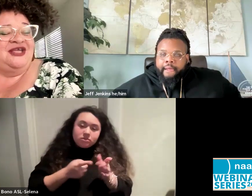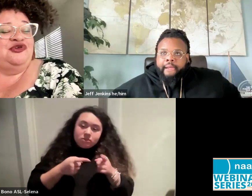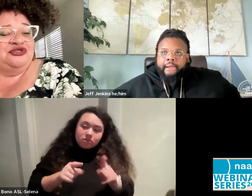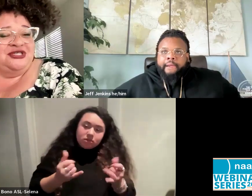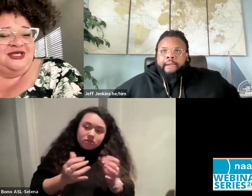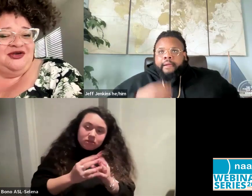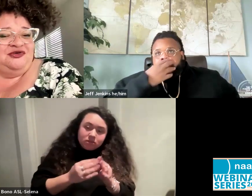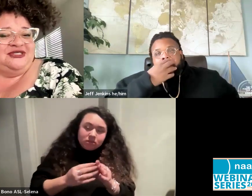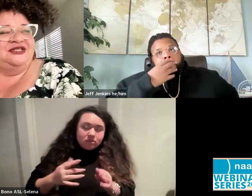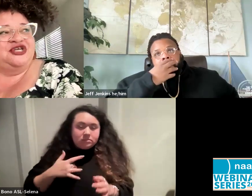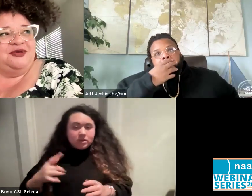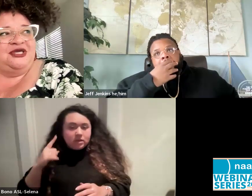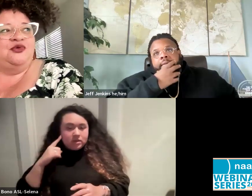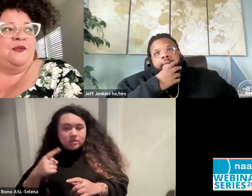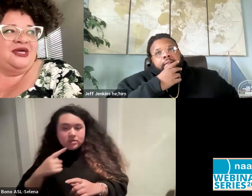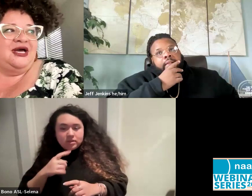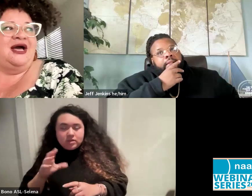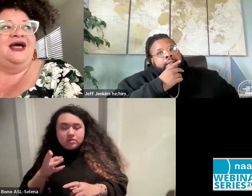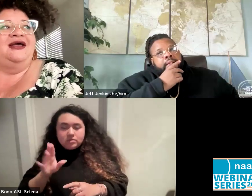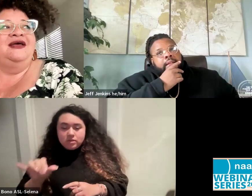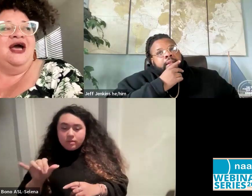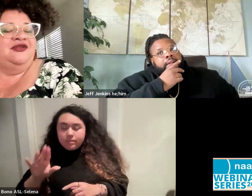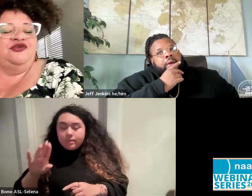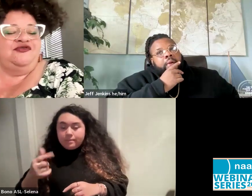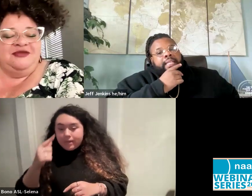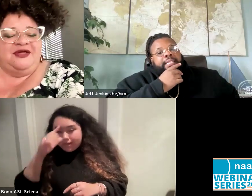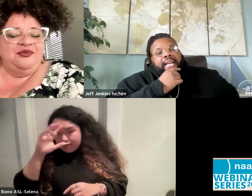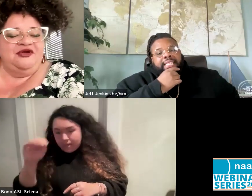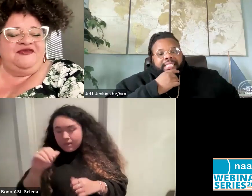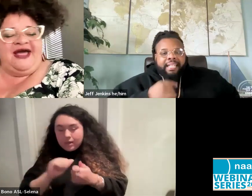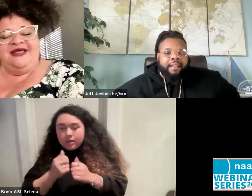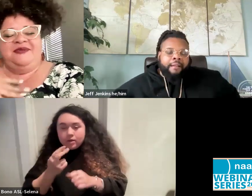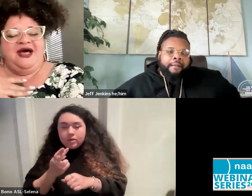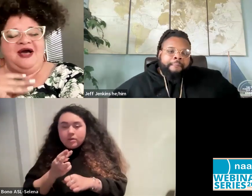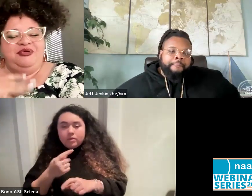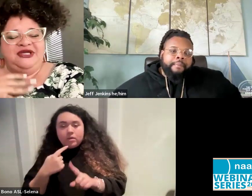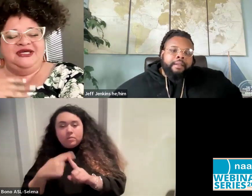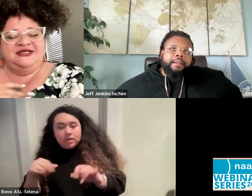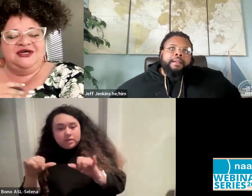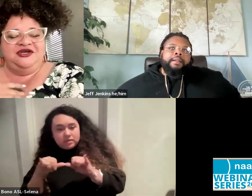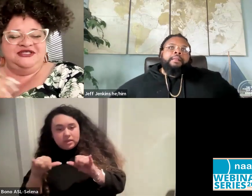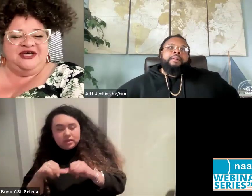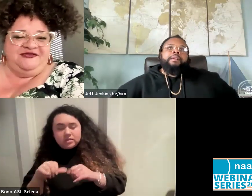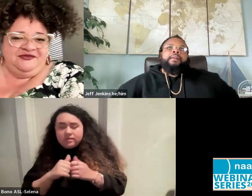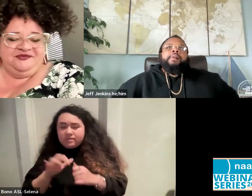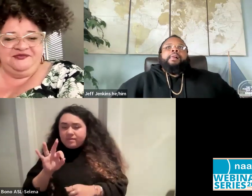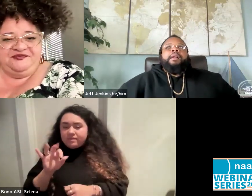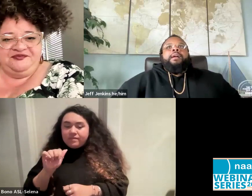I usually hear you say chubby or big guy. How do you see what's wrong with that and about how putting it on yourself?